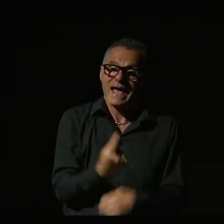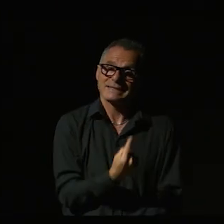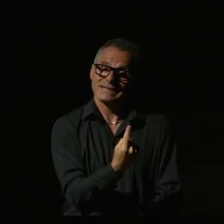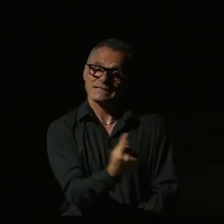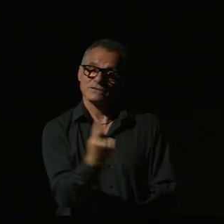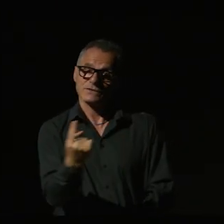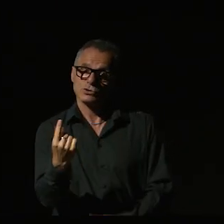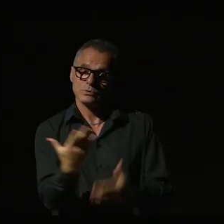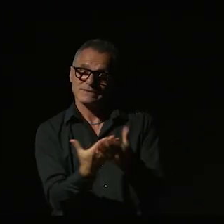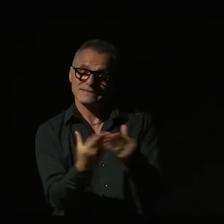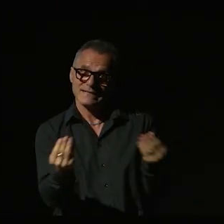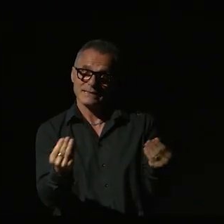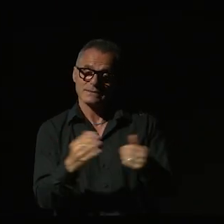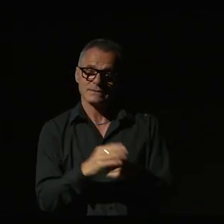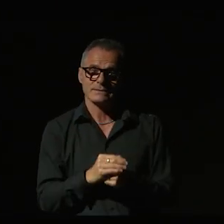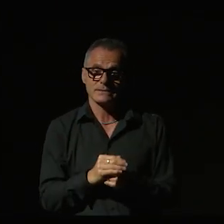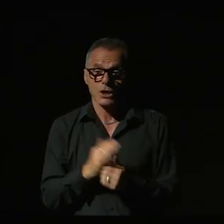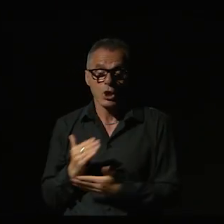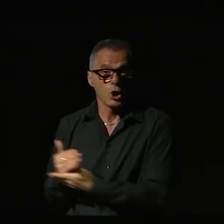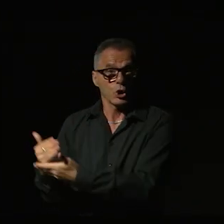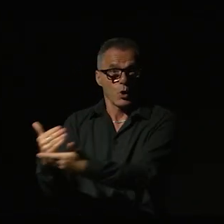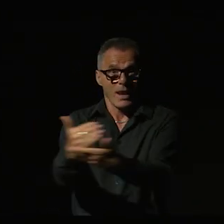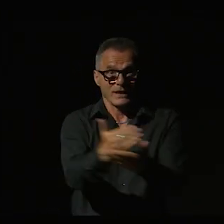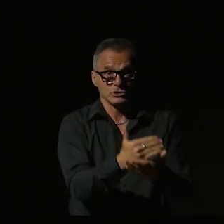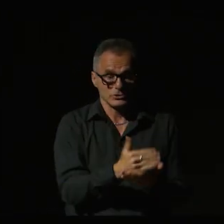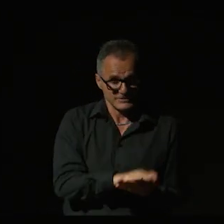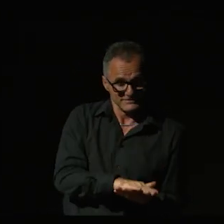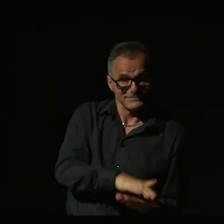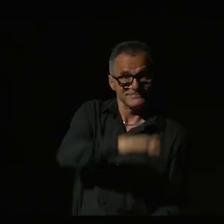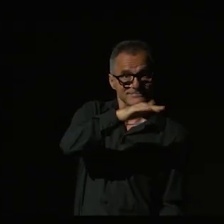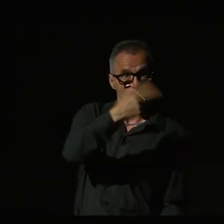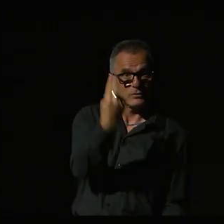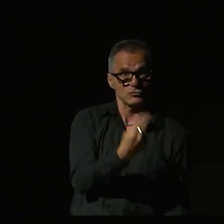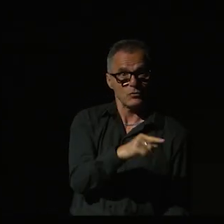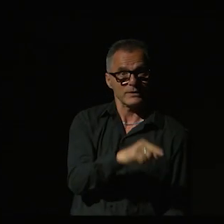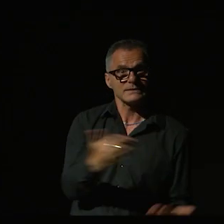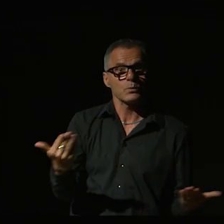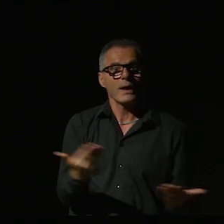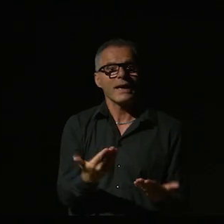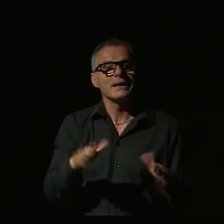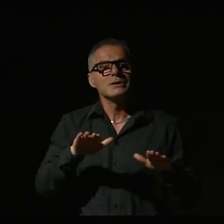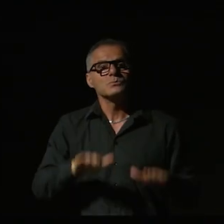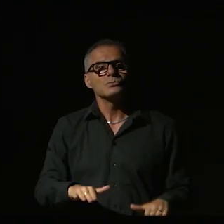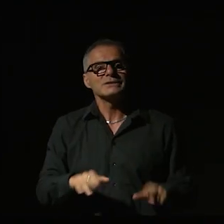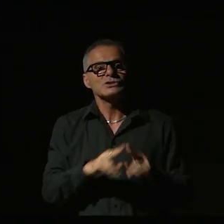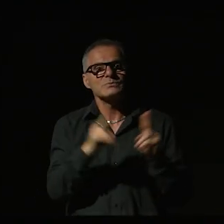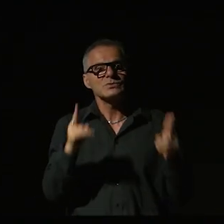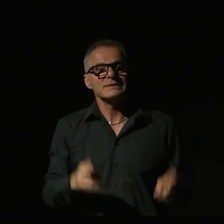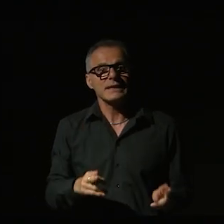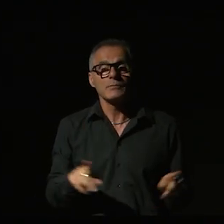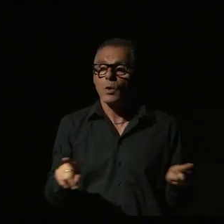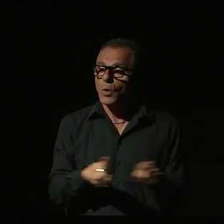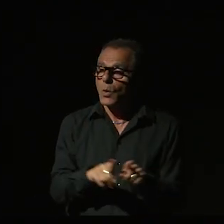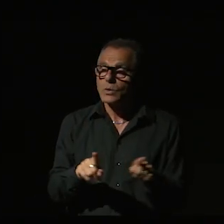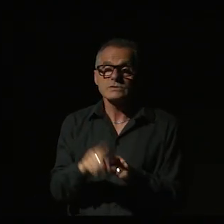They're collections of these drawings at the British Museum, for example, in the Louvre and in Florence at Uffizi,